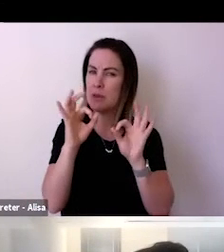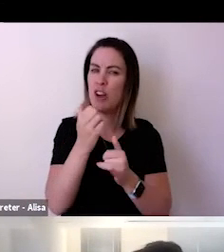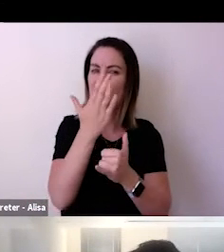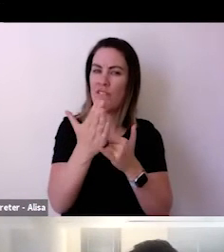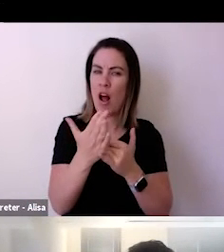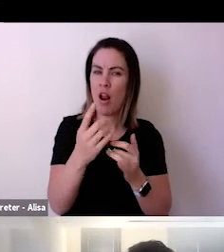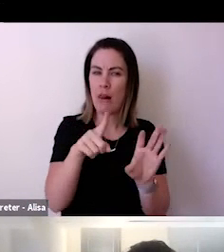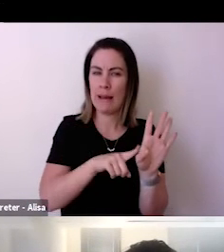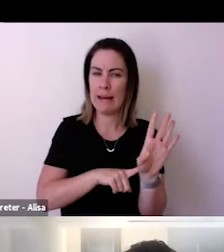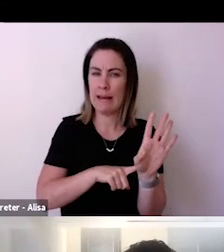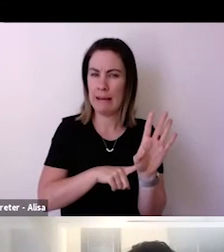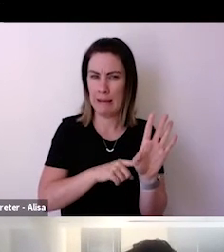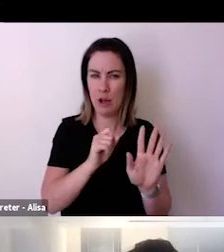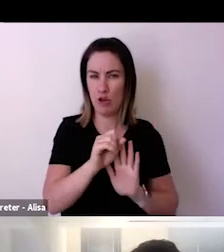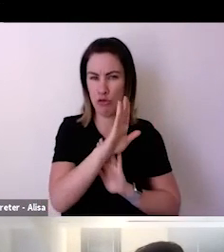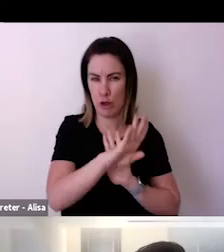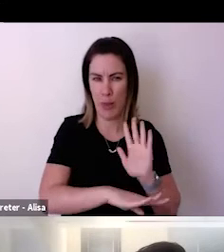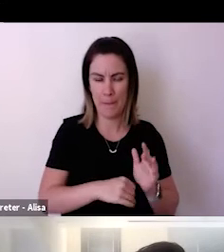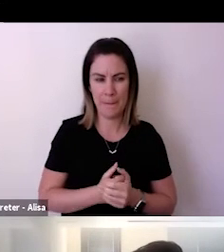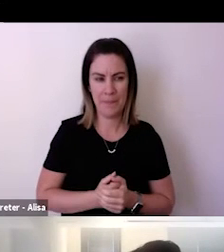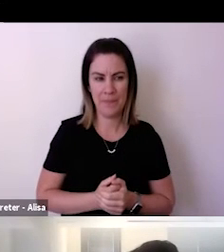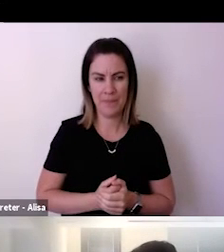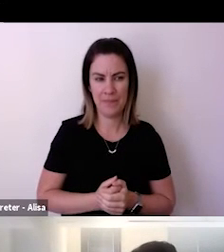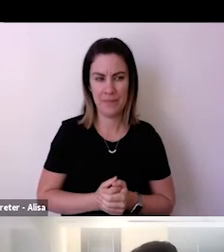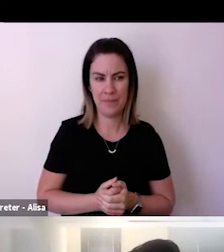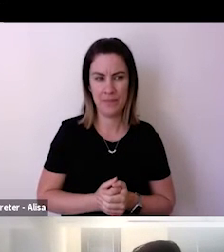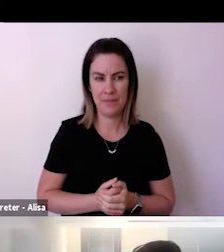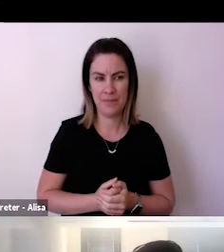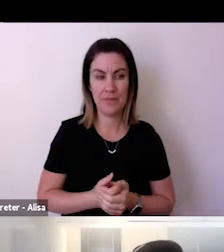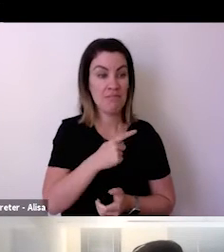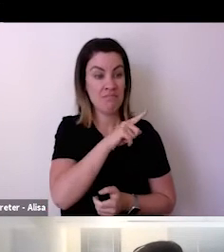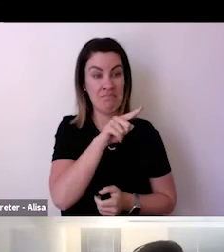This is using the creative Trident model were we have occupations